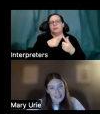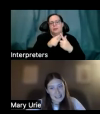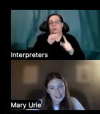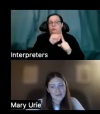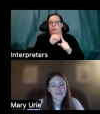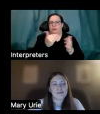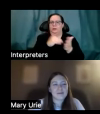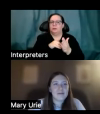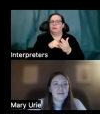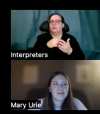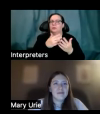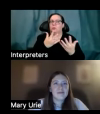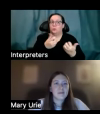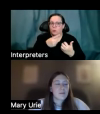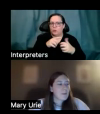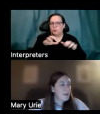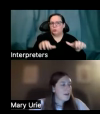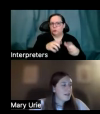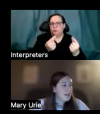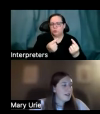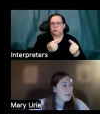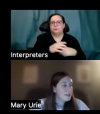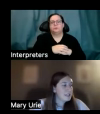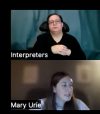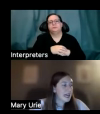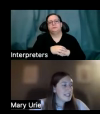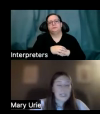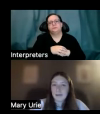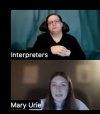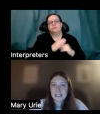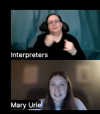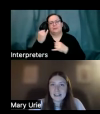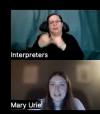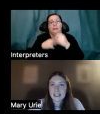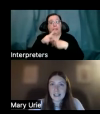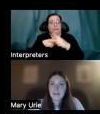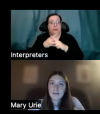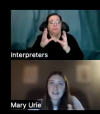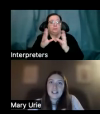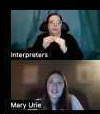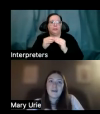take. The last type of meeting, the last type of communication I